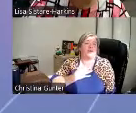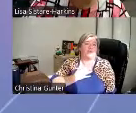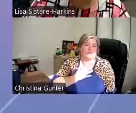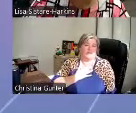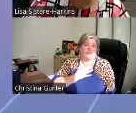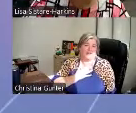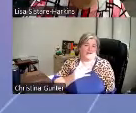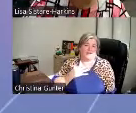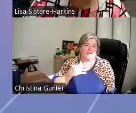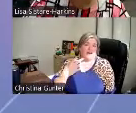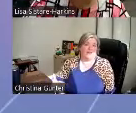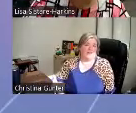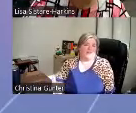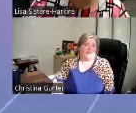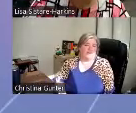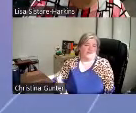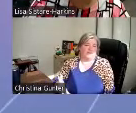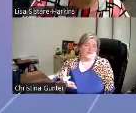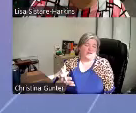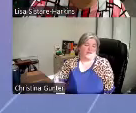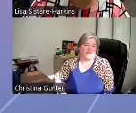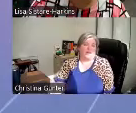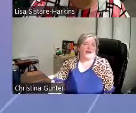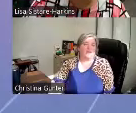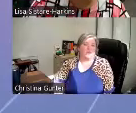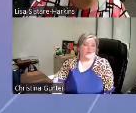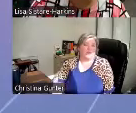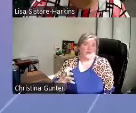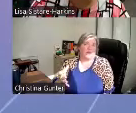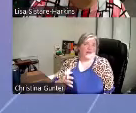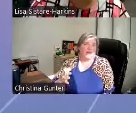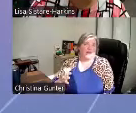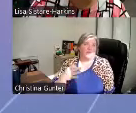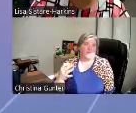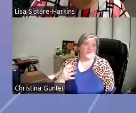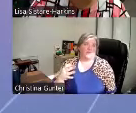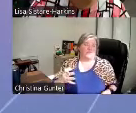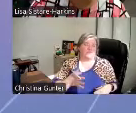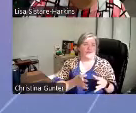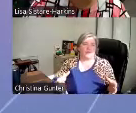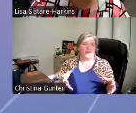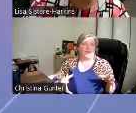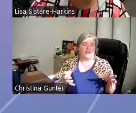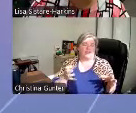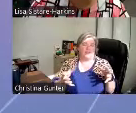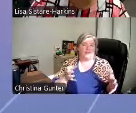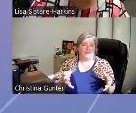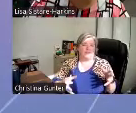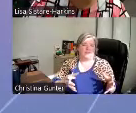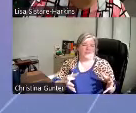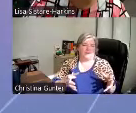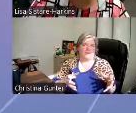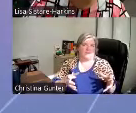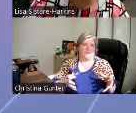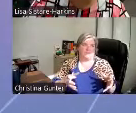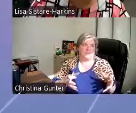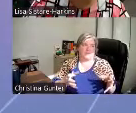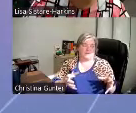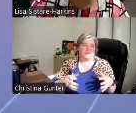were able to understand it because without the ethics class, it was just put in a way that just made it